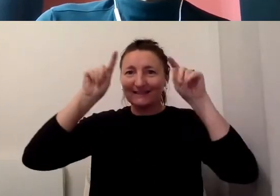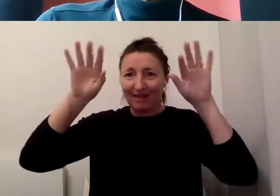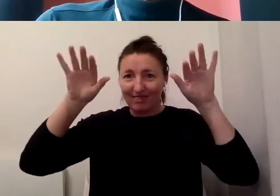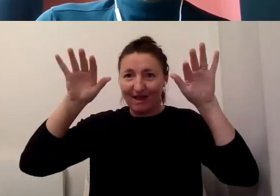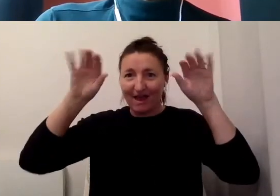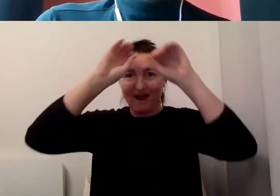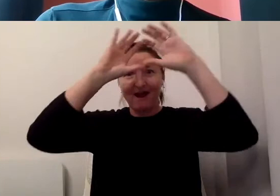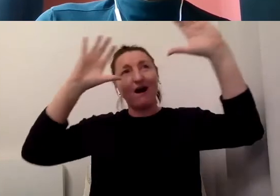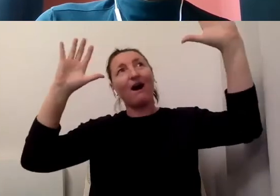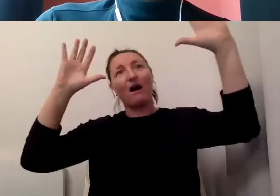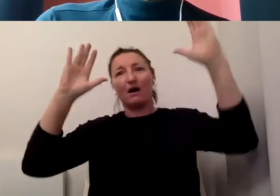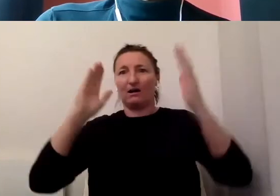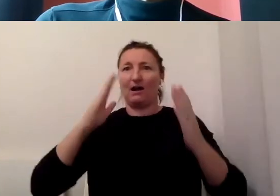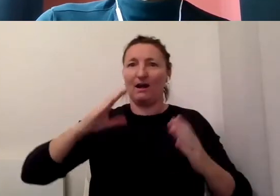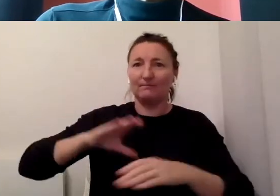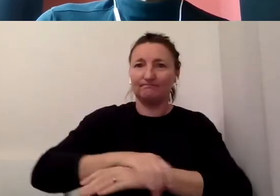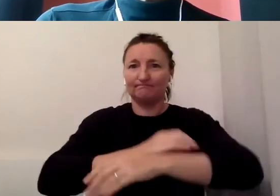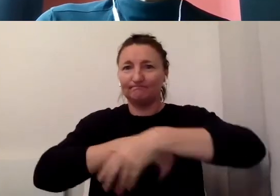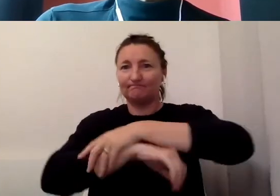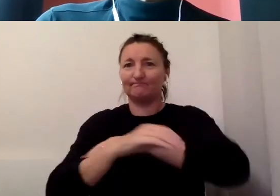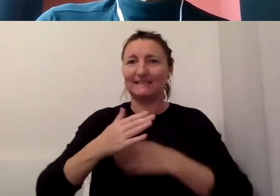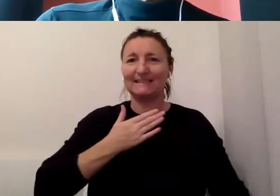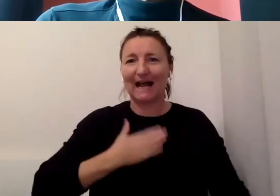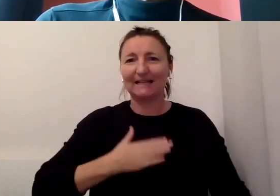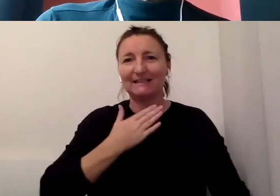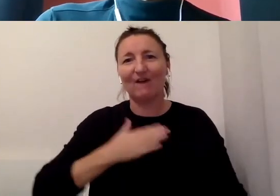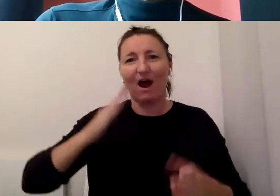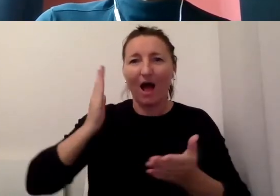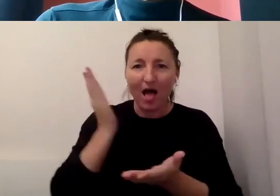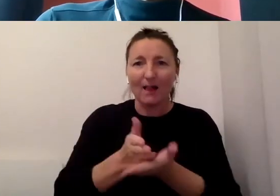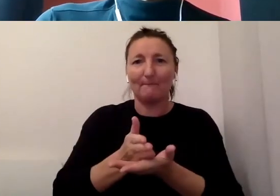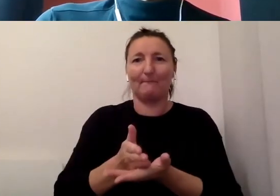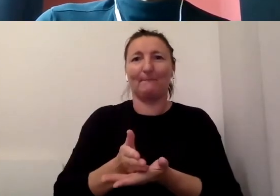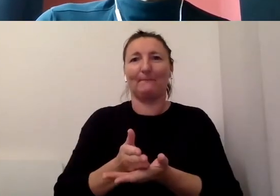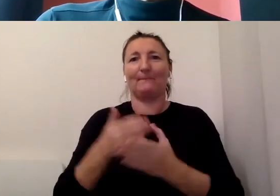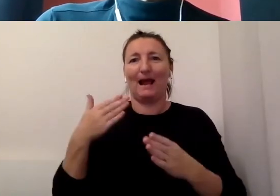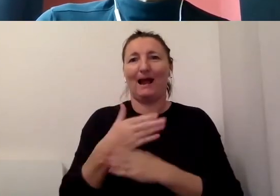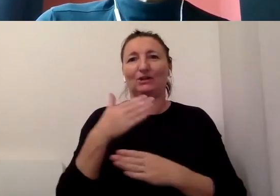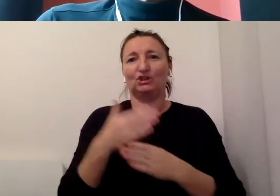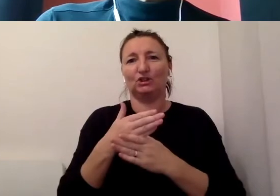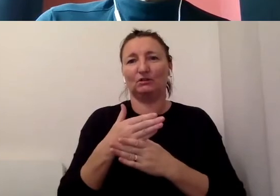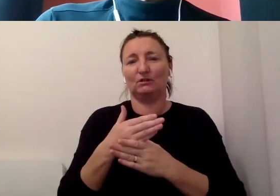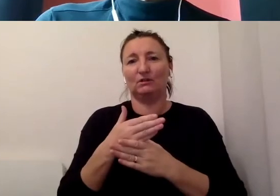and that's quite satisfying and then more people knowing about your experiences that would often